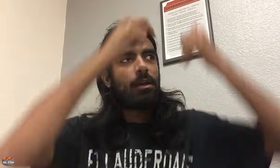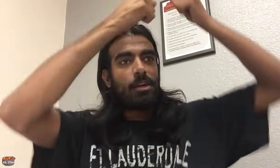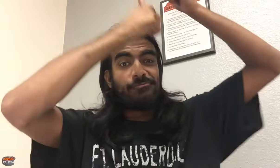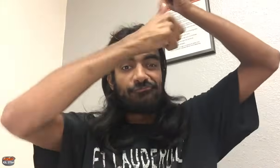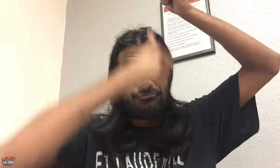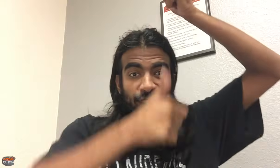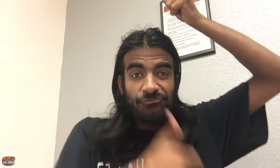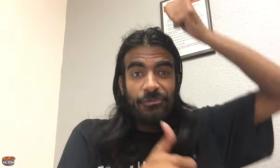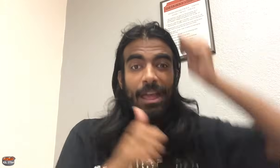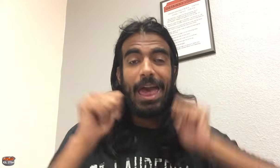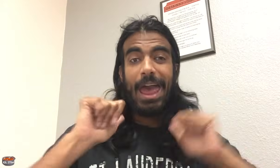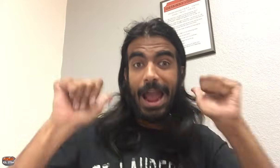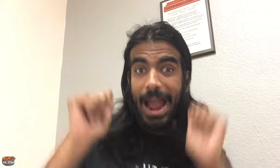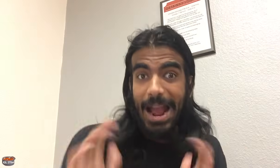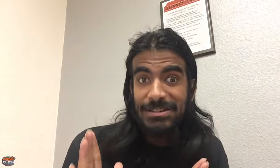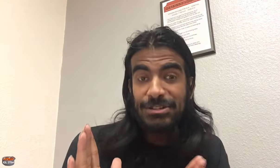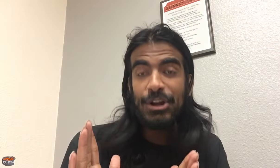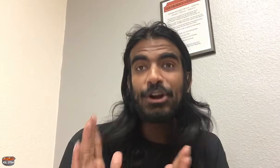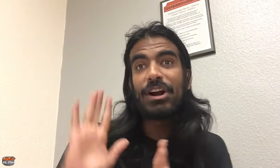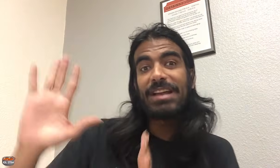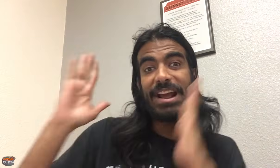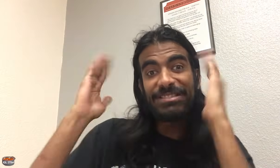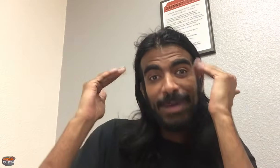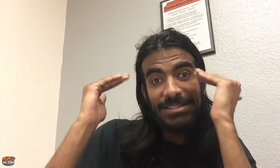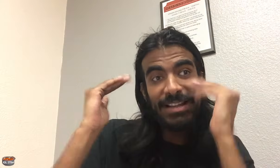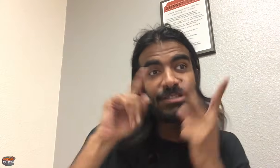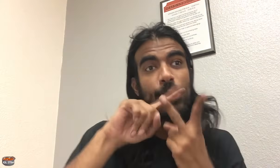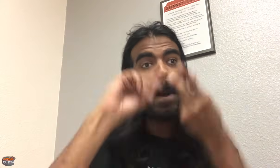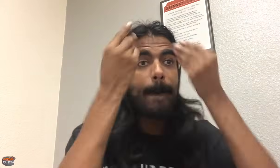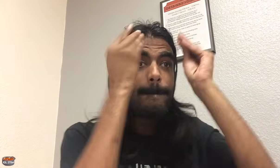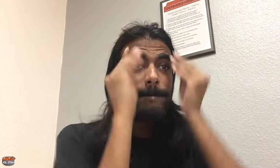Trying to figure out how to work with different